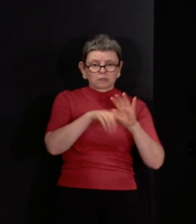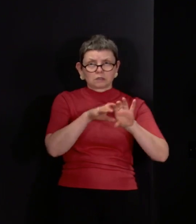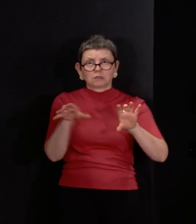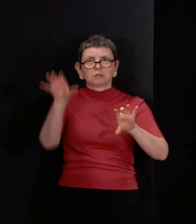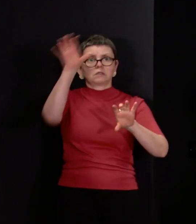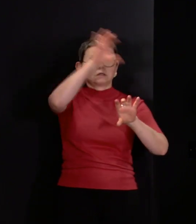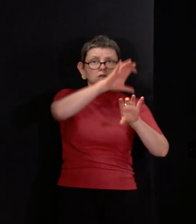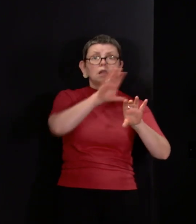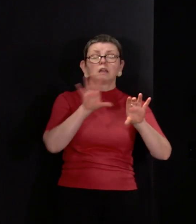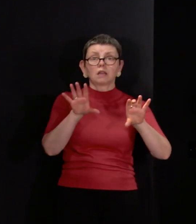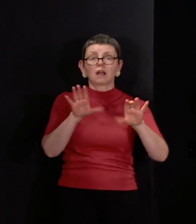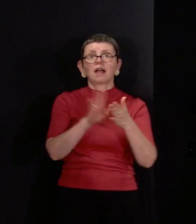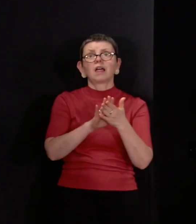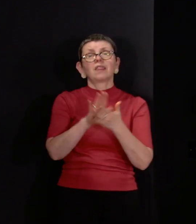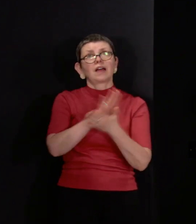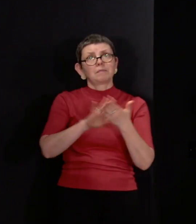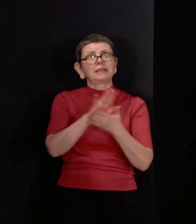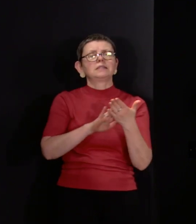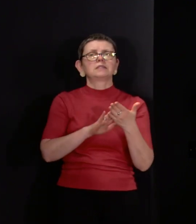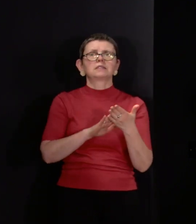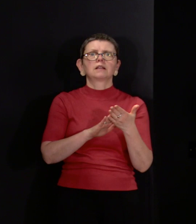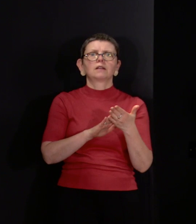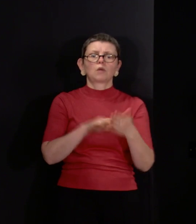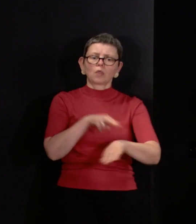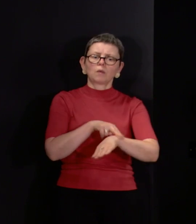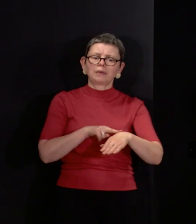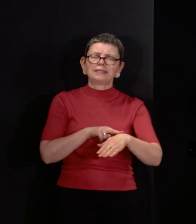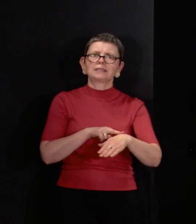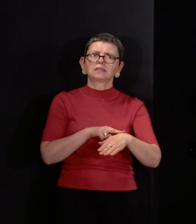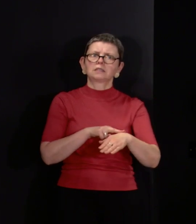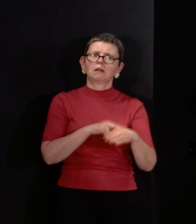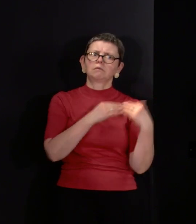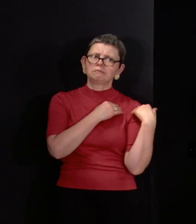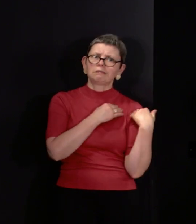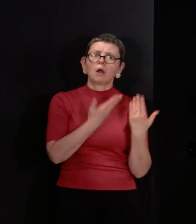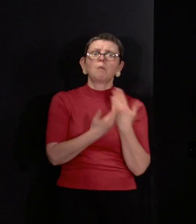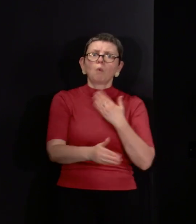Kingdom, that that would make the policing role more challenging. But I'm still confident,